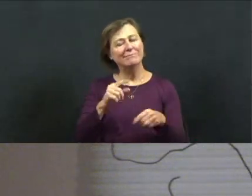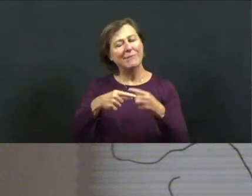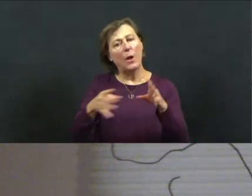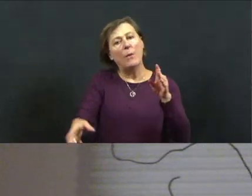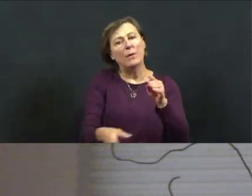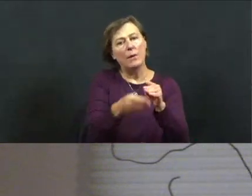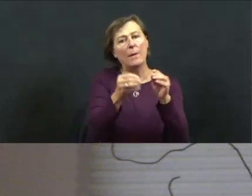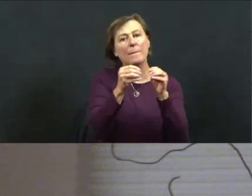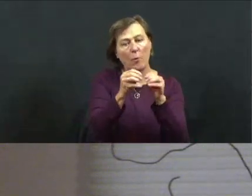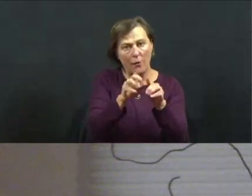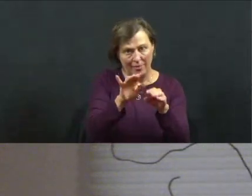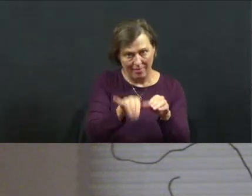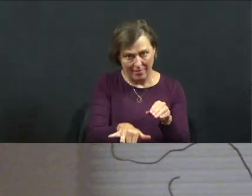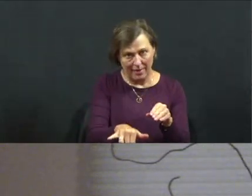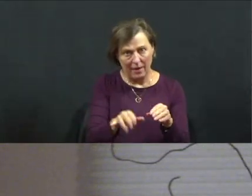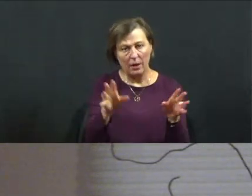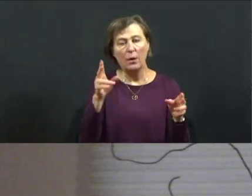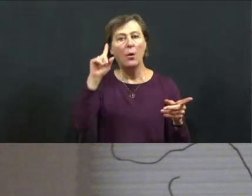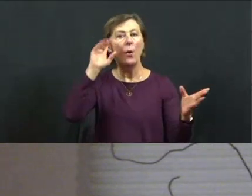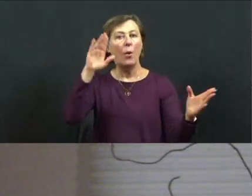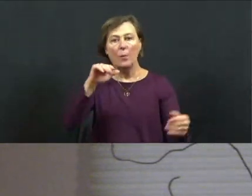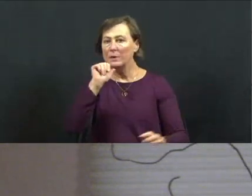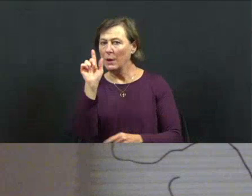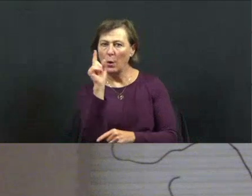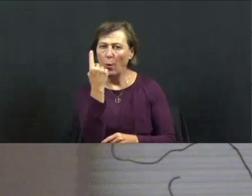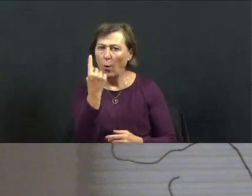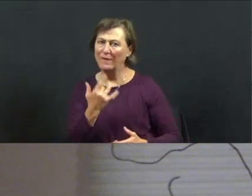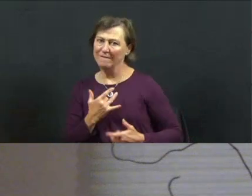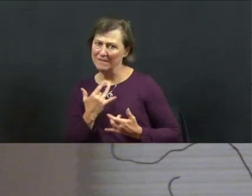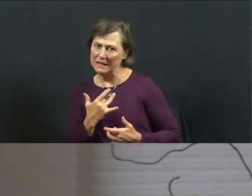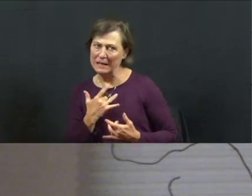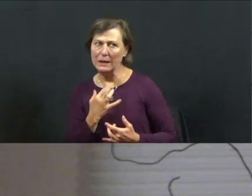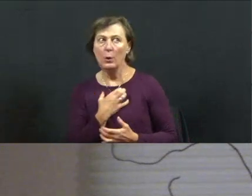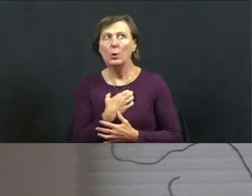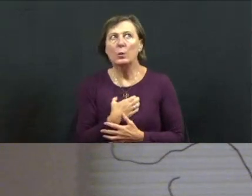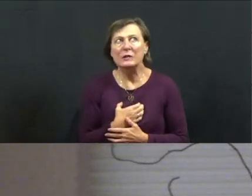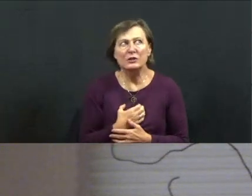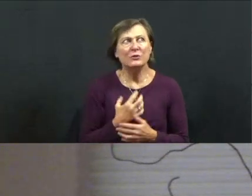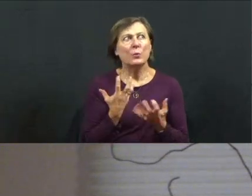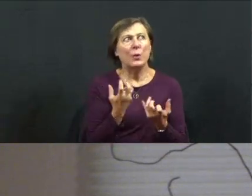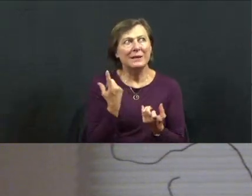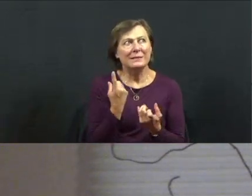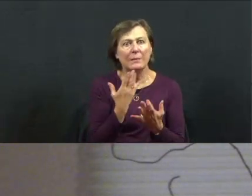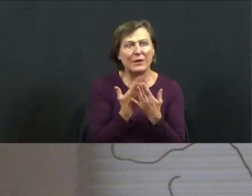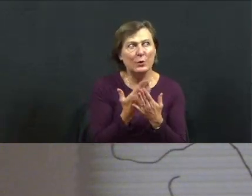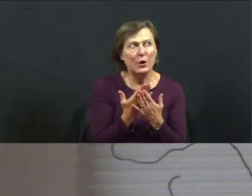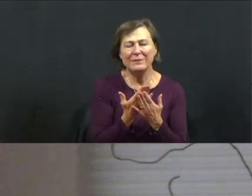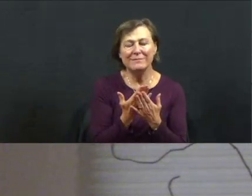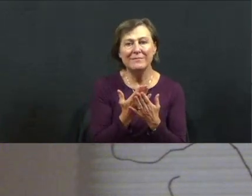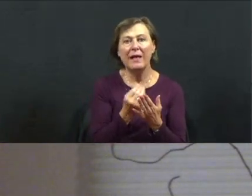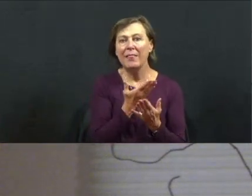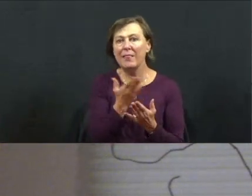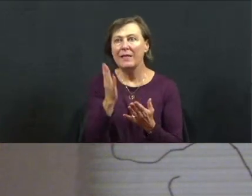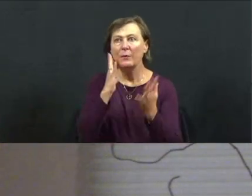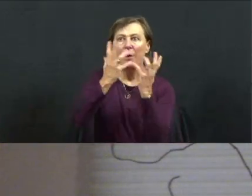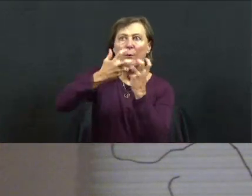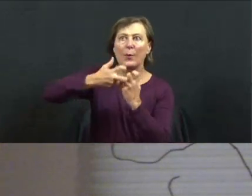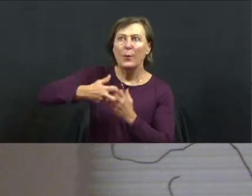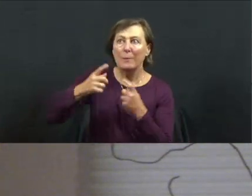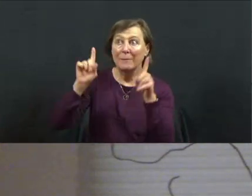is not just a feeling, or wish that something good will happen, and that the things will turn out the way we want them to.